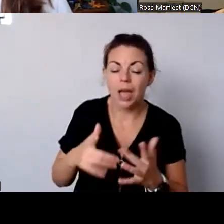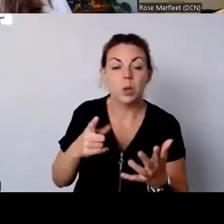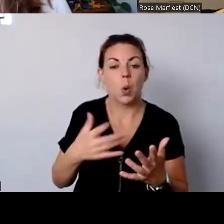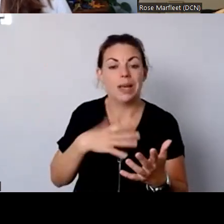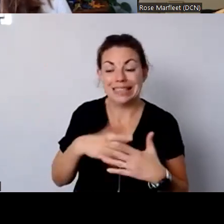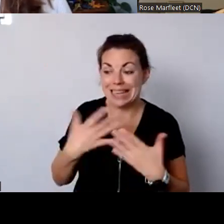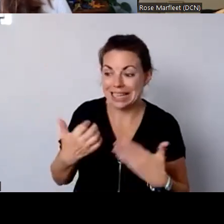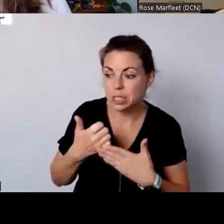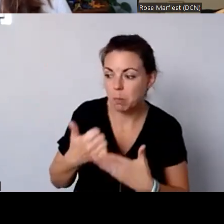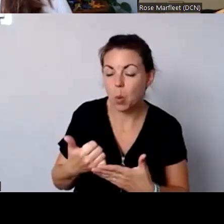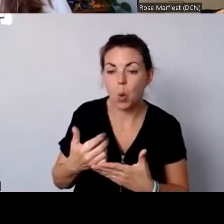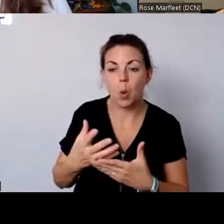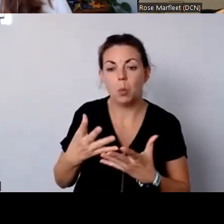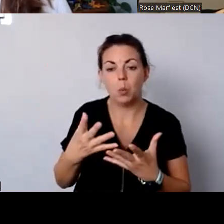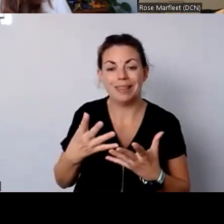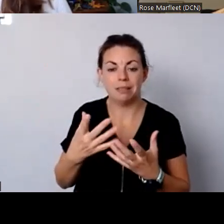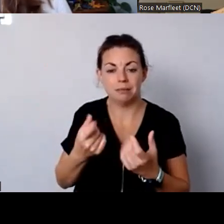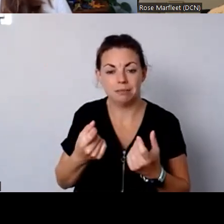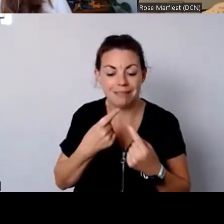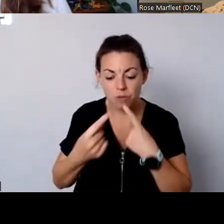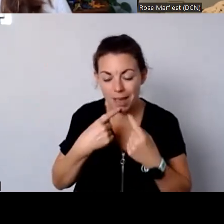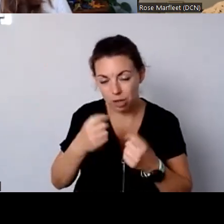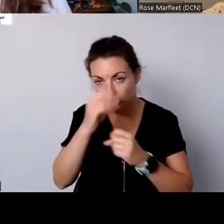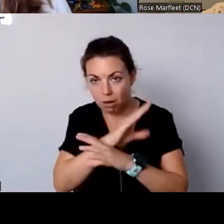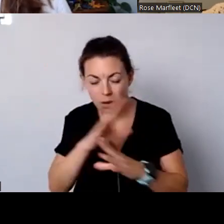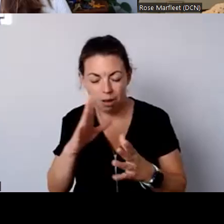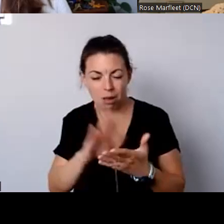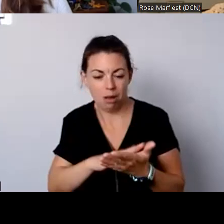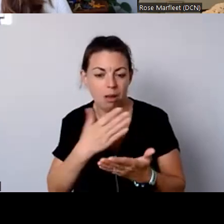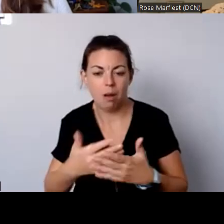with understanding the information or any access needs really.